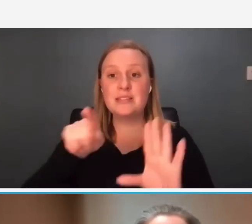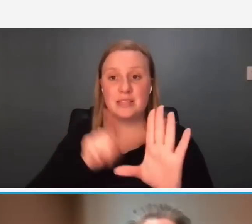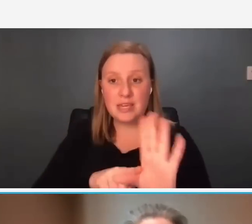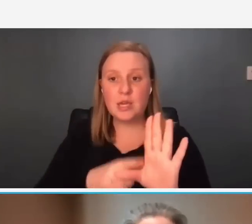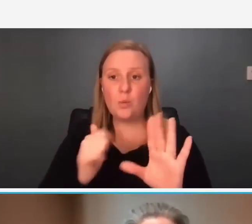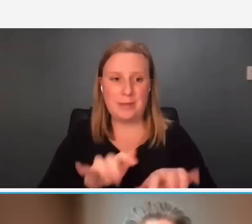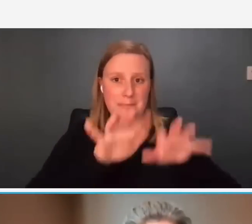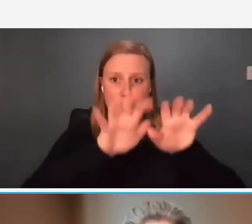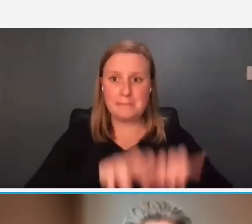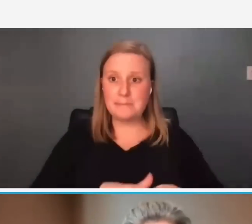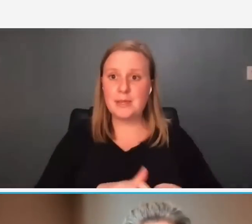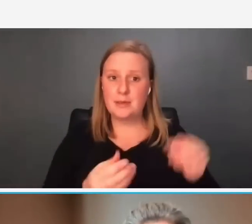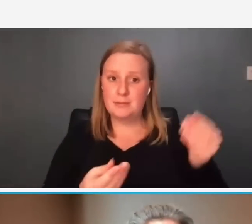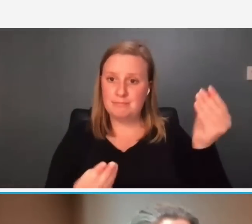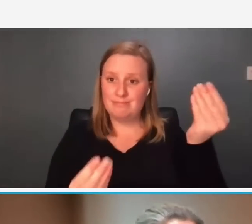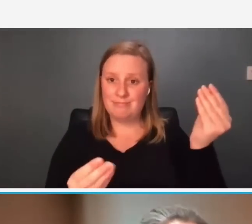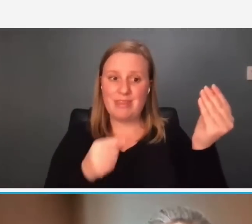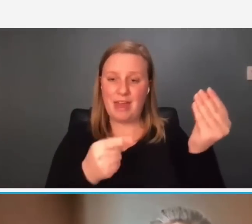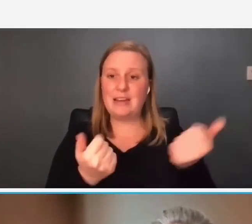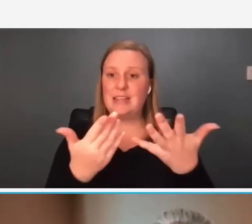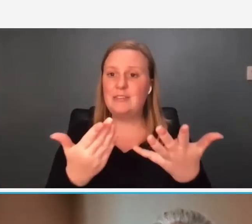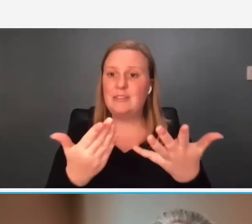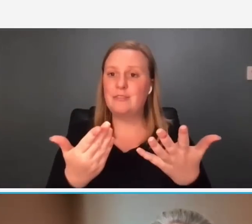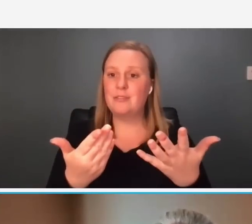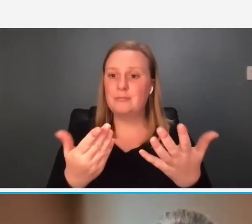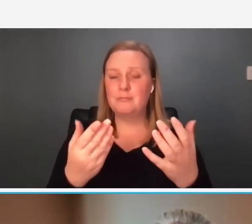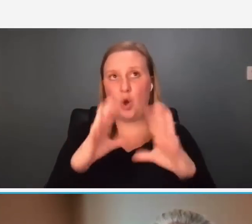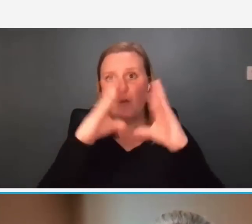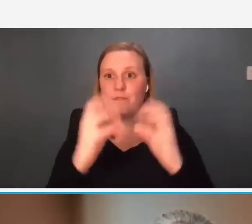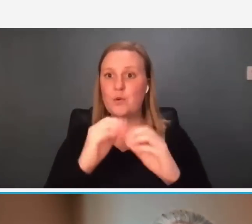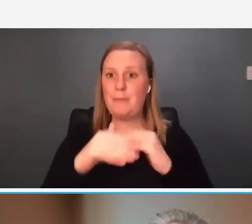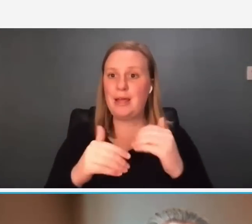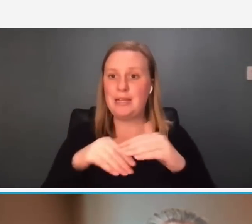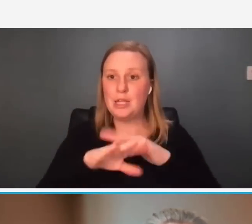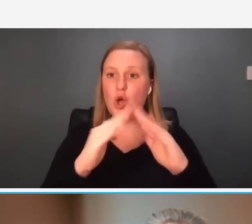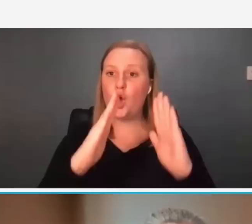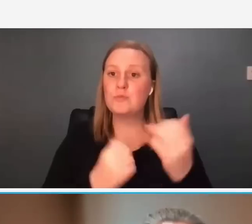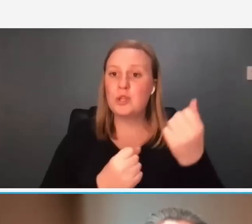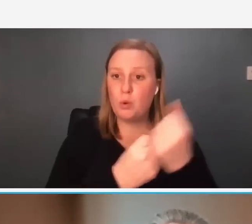Support at Home Program. We ran a public webinar like this one back in March